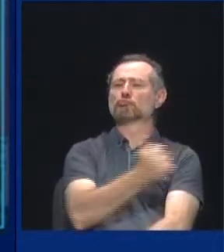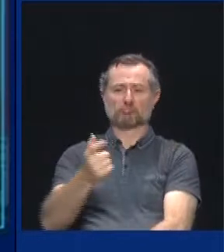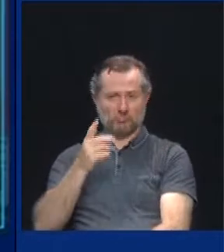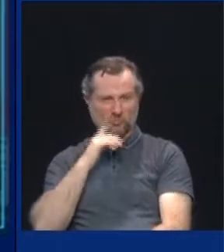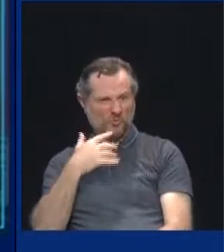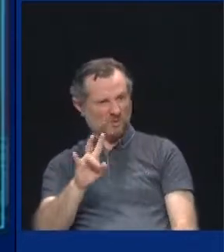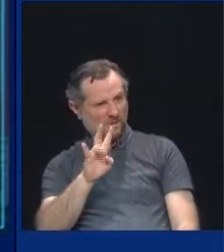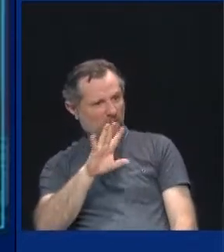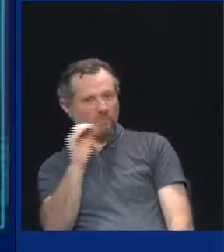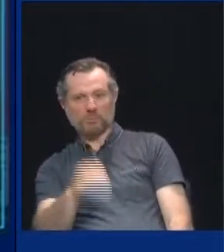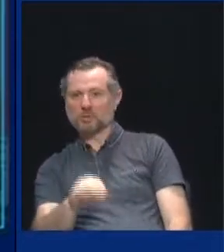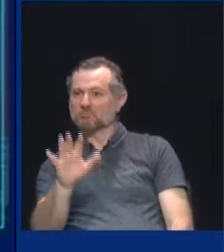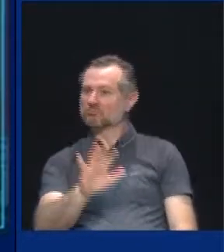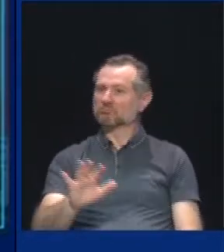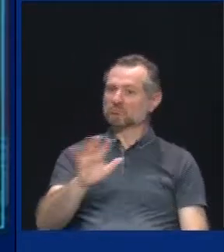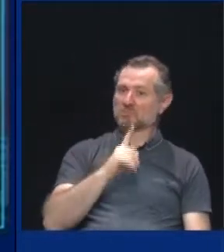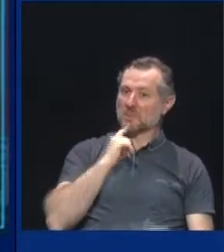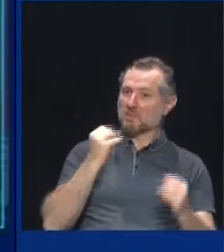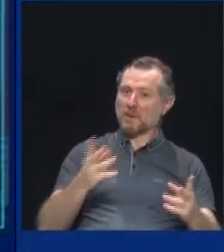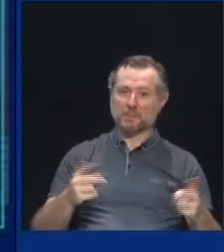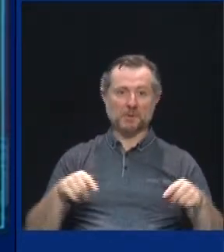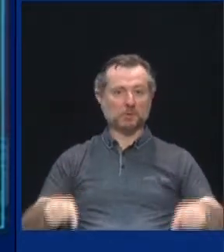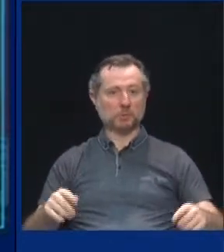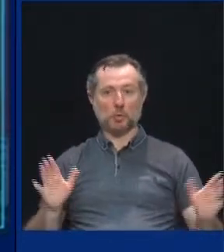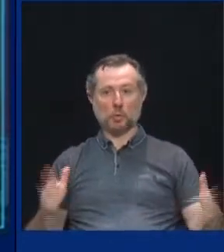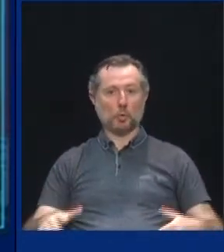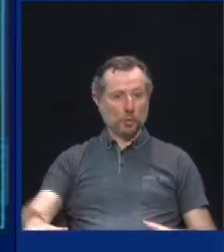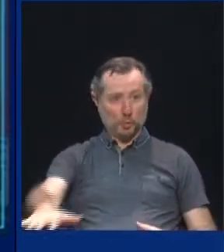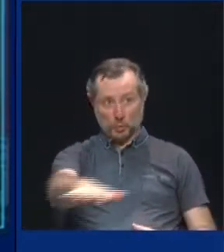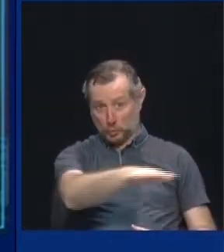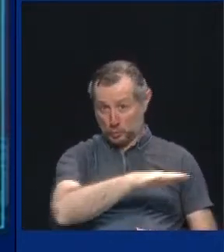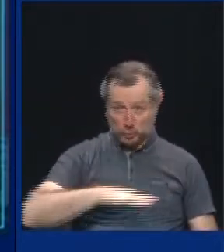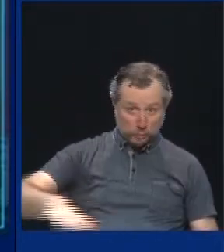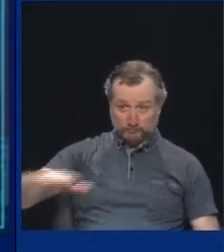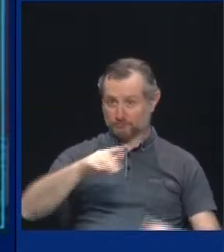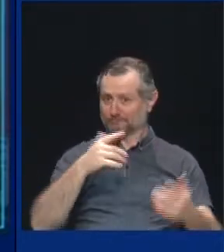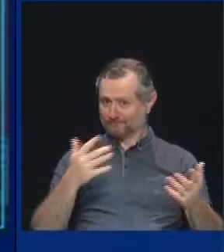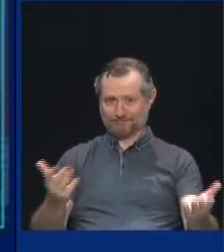AND NEW YORKERS STEPPED FORWARD, THAT WE COULD ADMINISTER THE VACCINE TO THAT MANY PEOPLE, AND